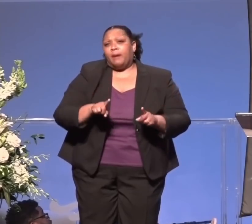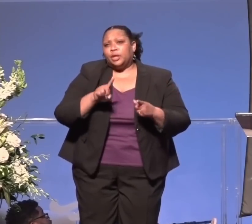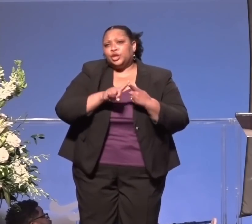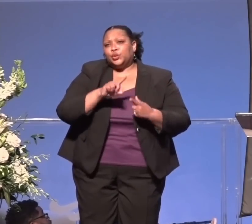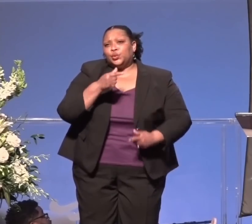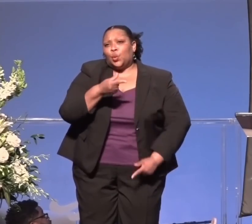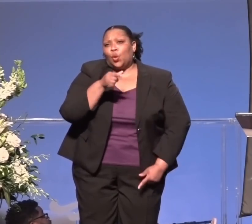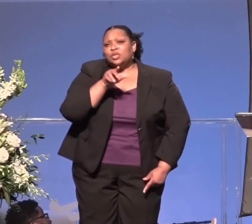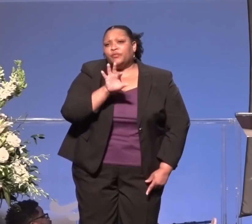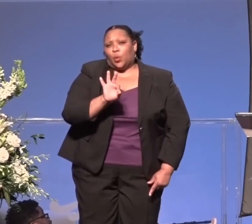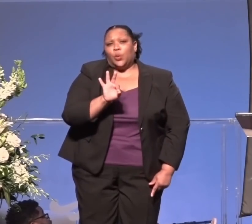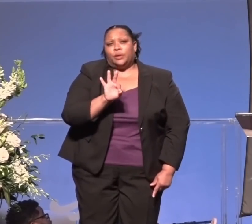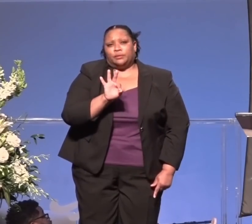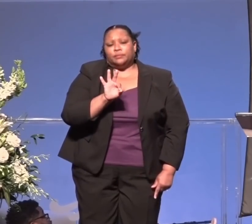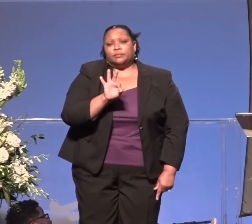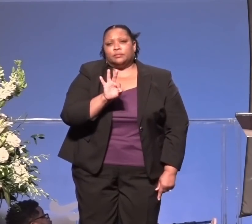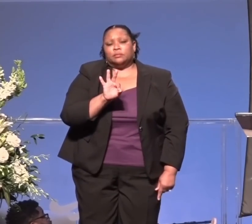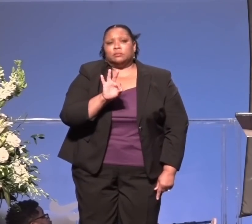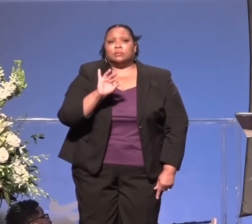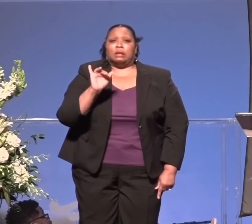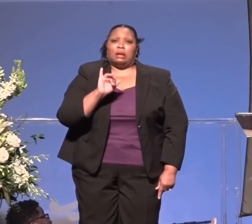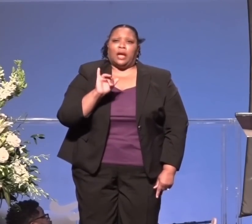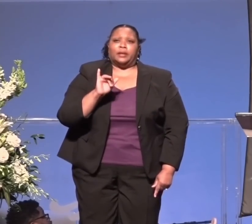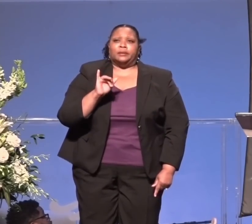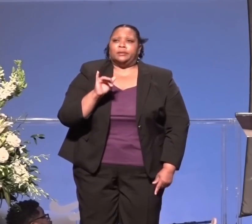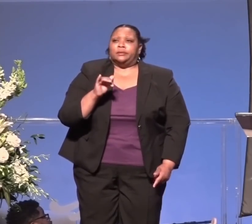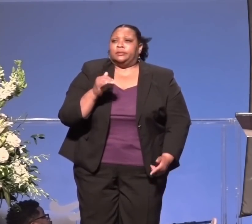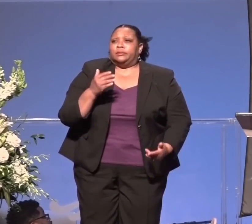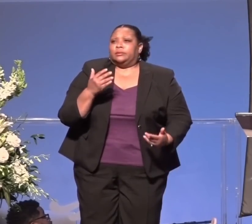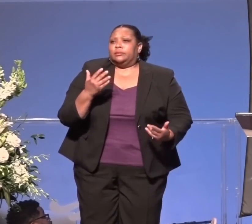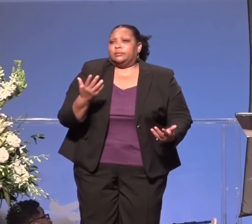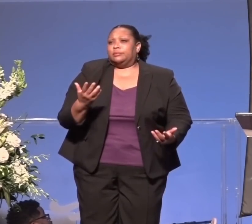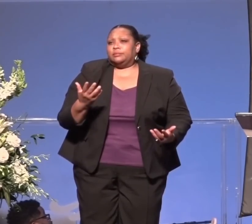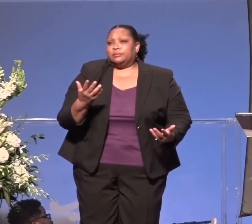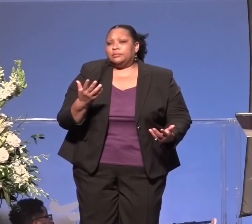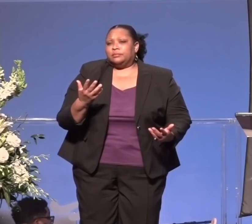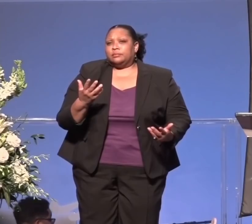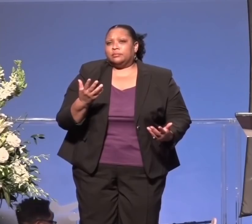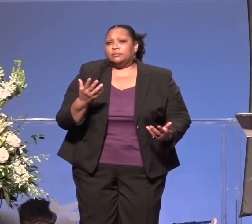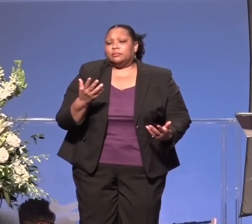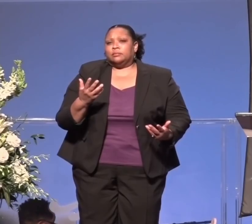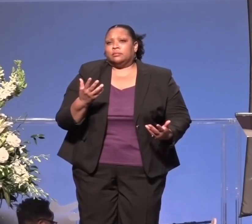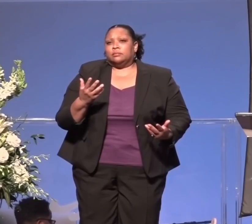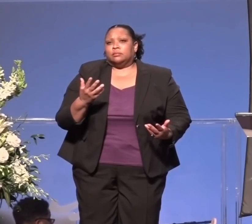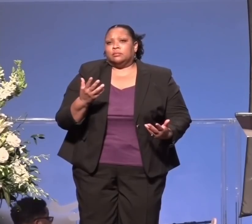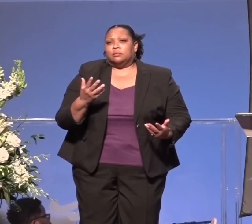THIS CRIME, I HEAR PEOPLE TALK